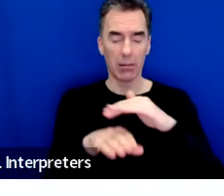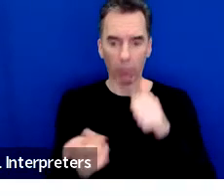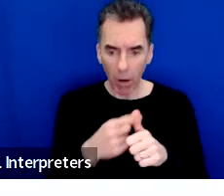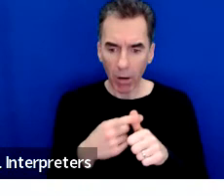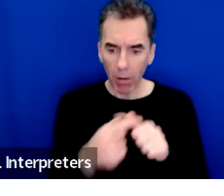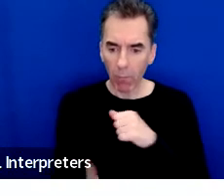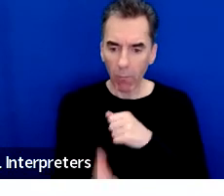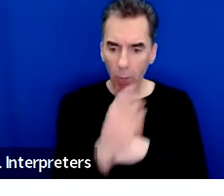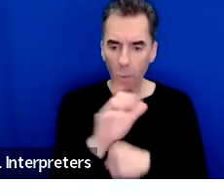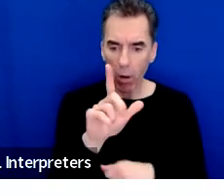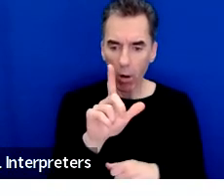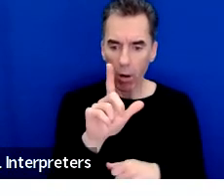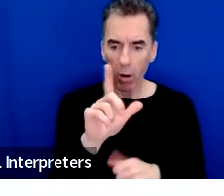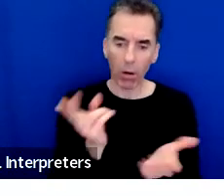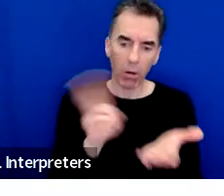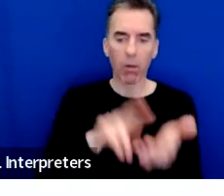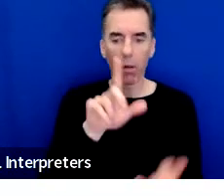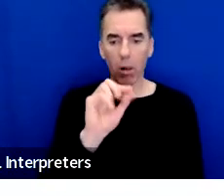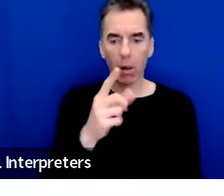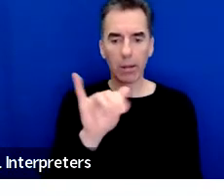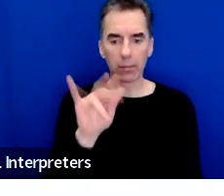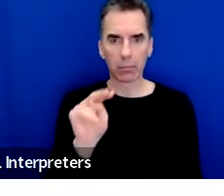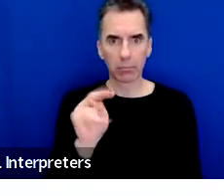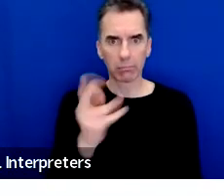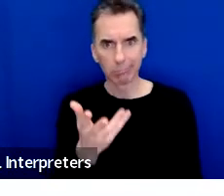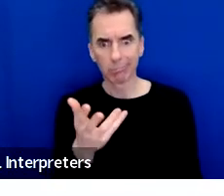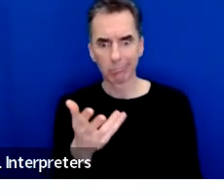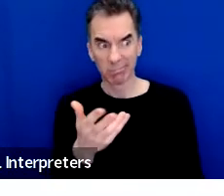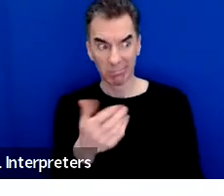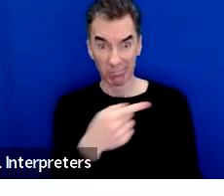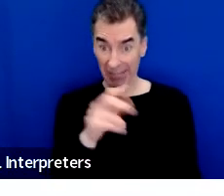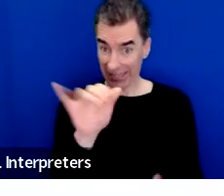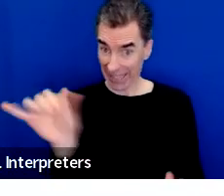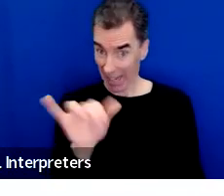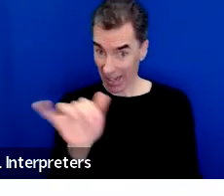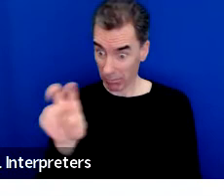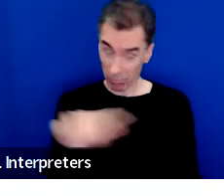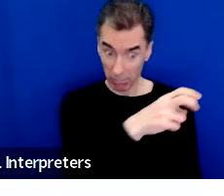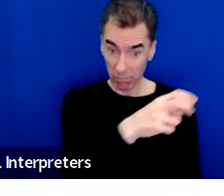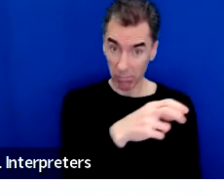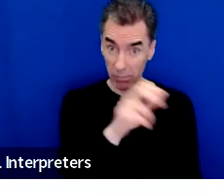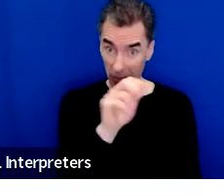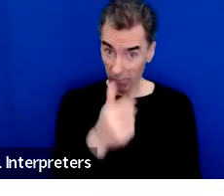So that might be just something different, but maybe you can address that. No, no, that's that's right.